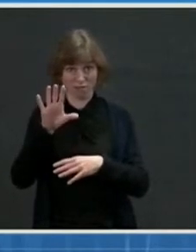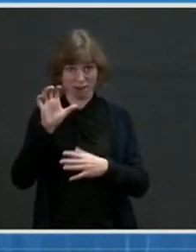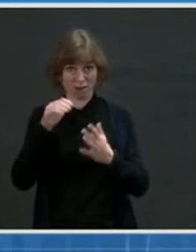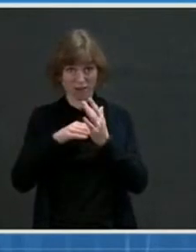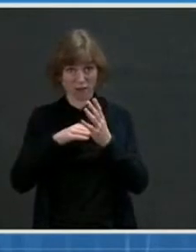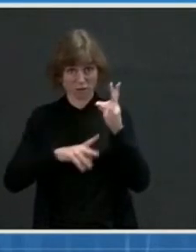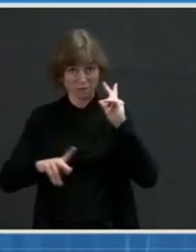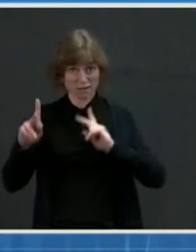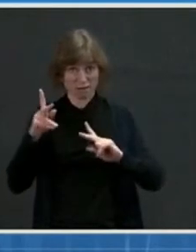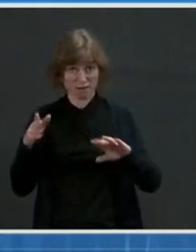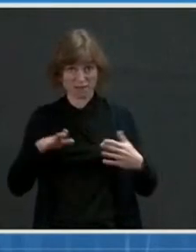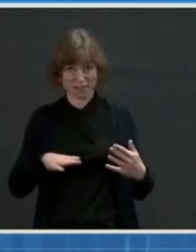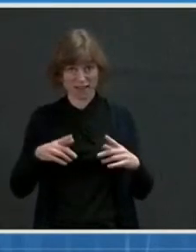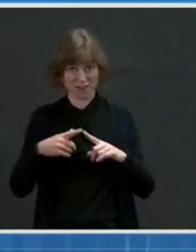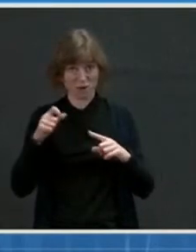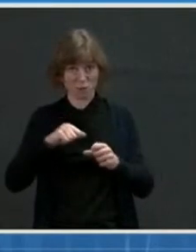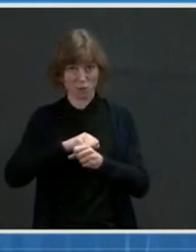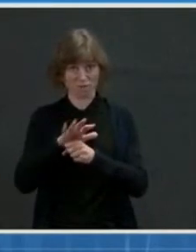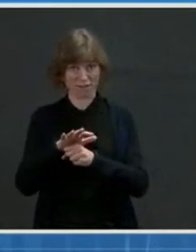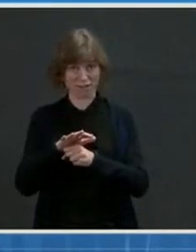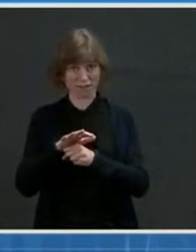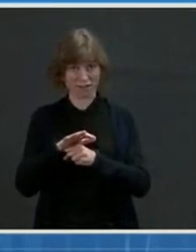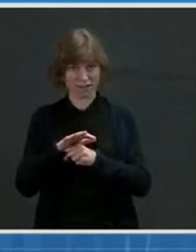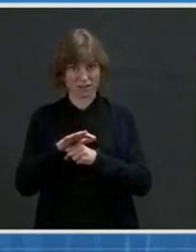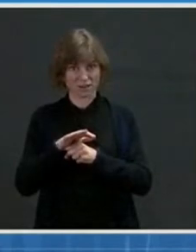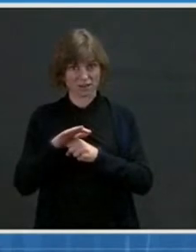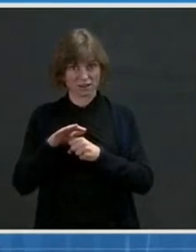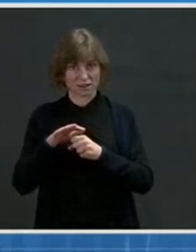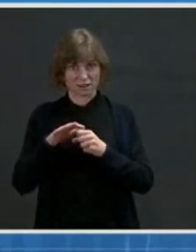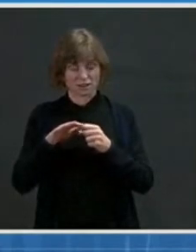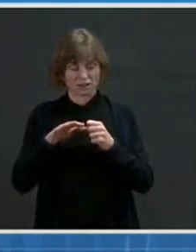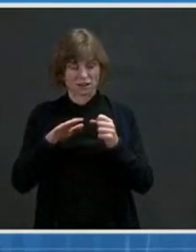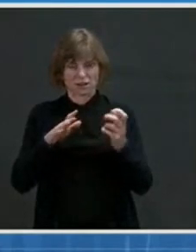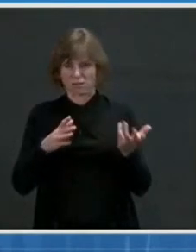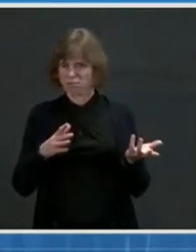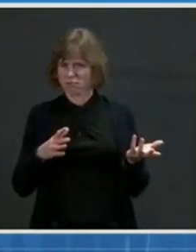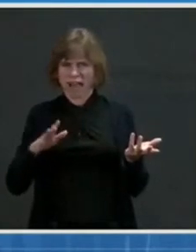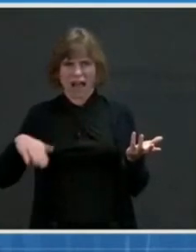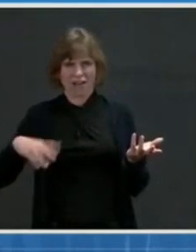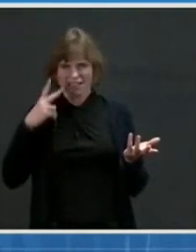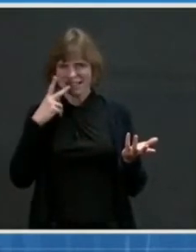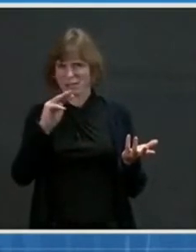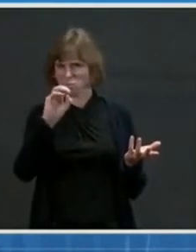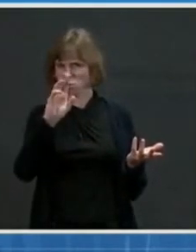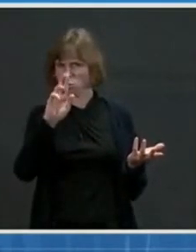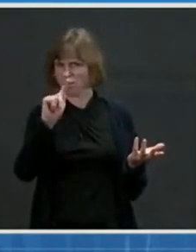HOW CONFIDENT YOU ARE IN WHETHER MORE THAN 500,000 PEOPLE HAVE DIED AS A RESULT OF